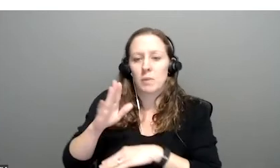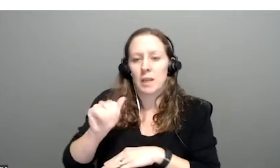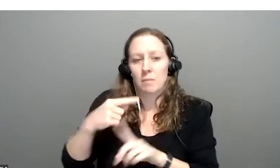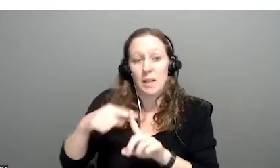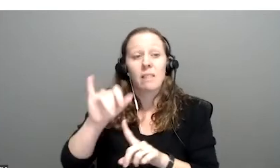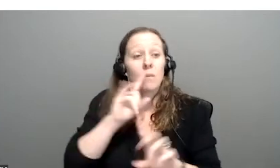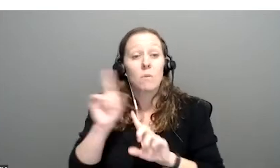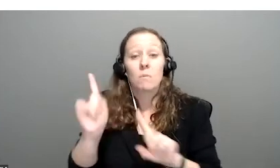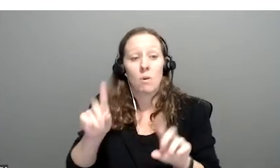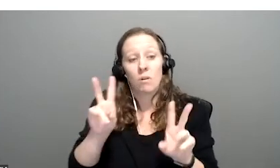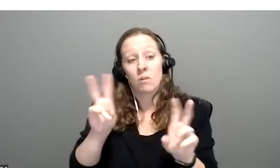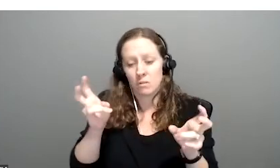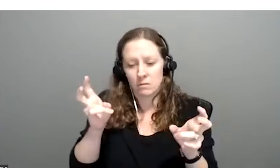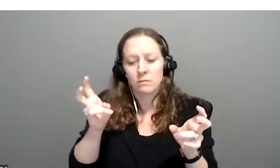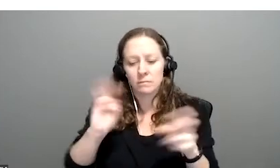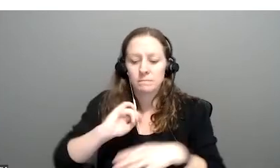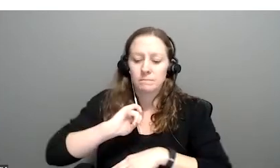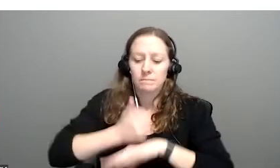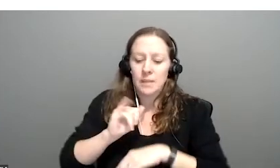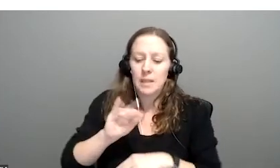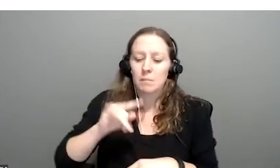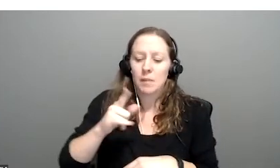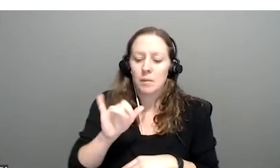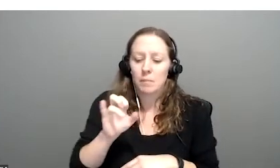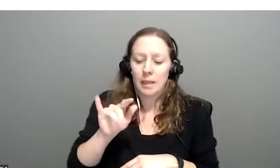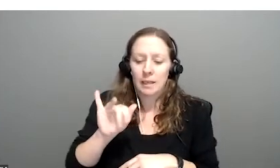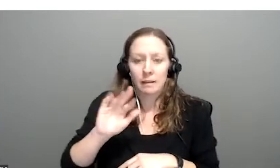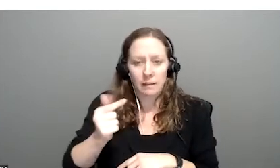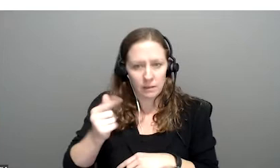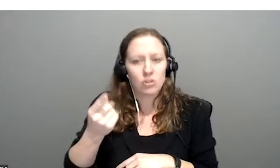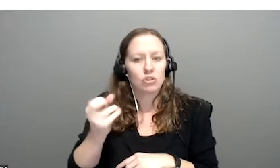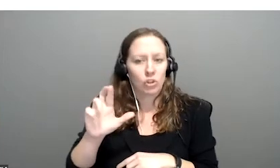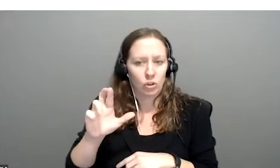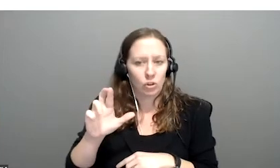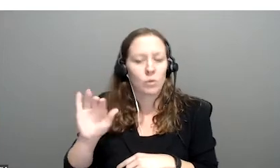and it pointed to the need to do more to fully implement GBA+ as a rigorous process